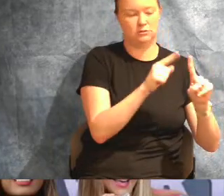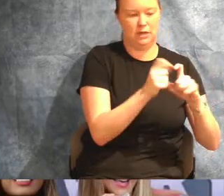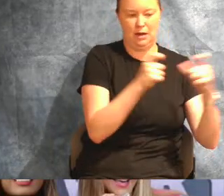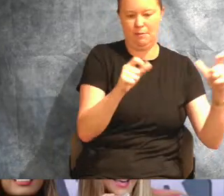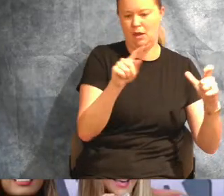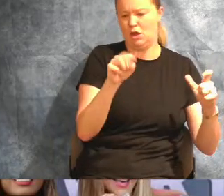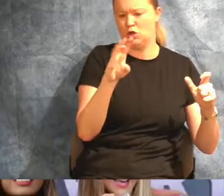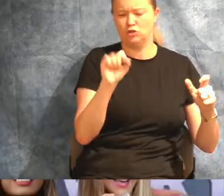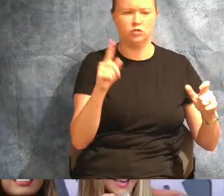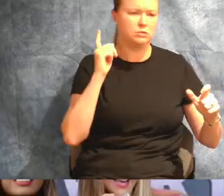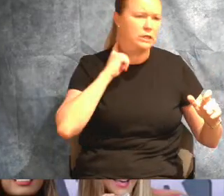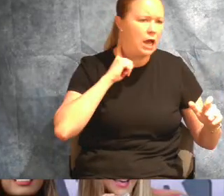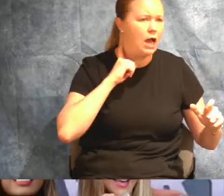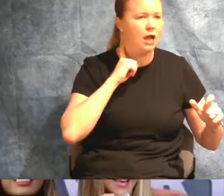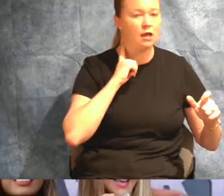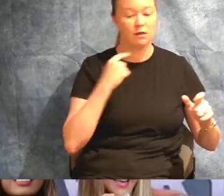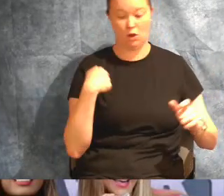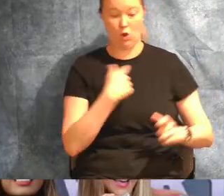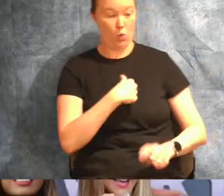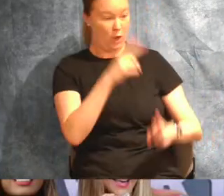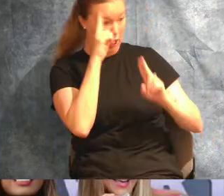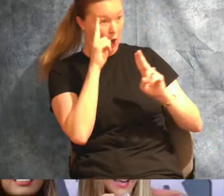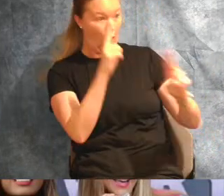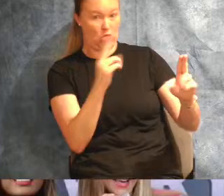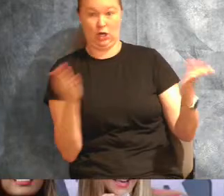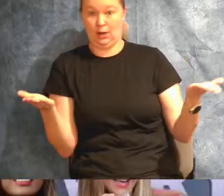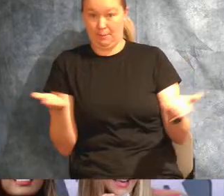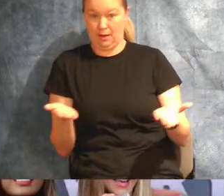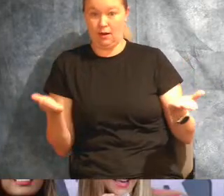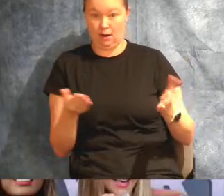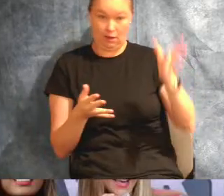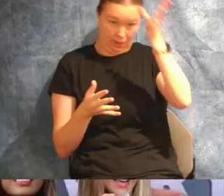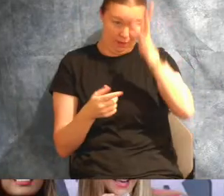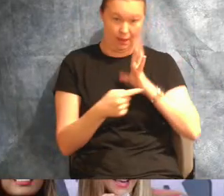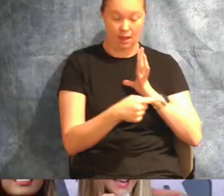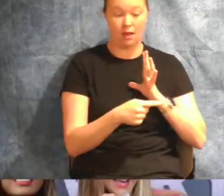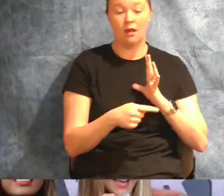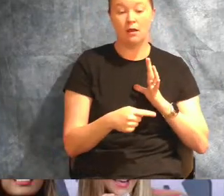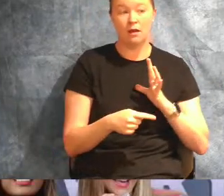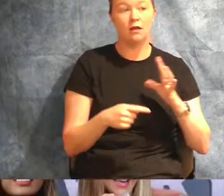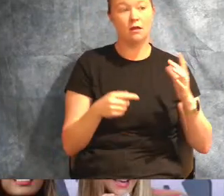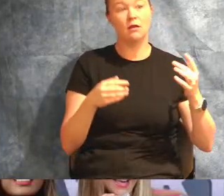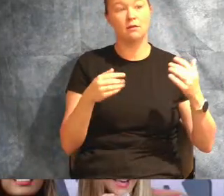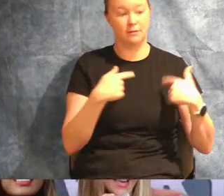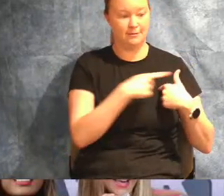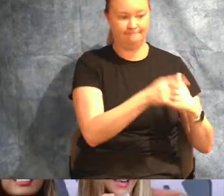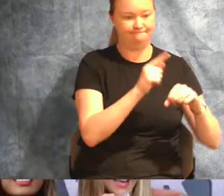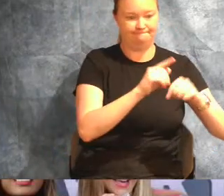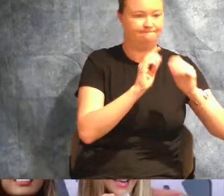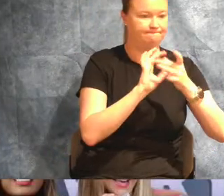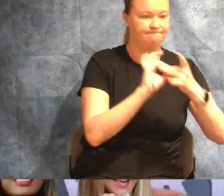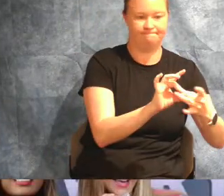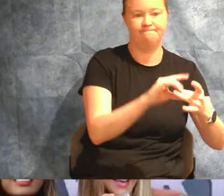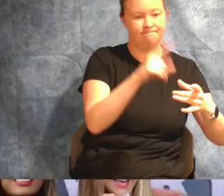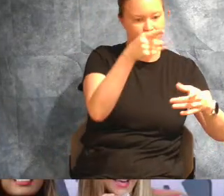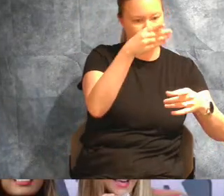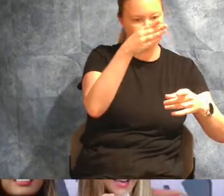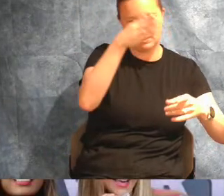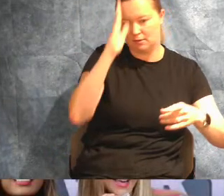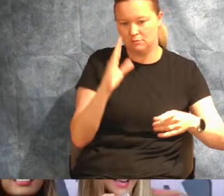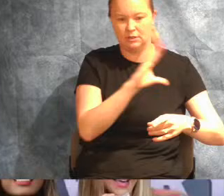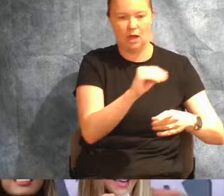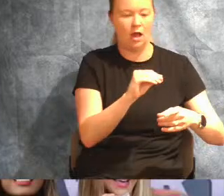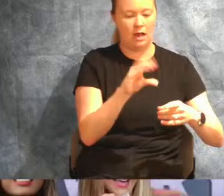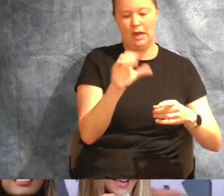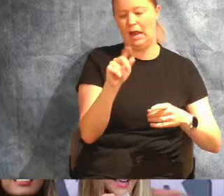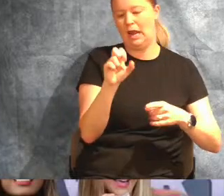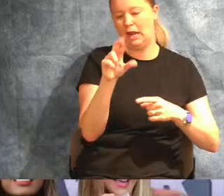side of his neck and we had honored him here and he has this crusade on God and cancer and Leah